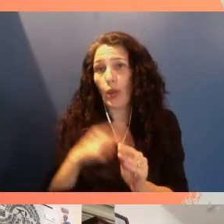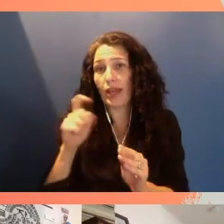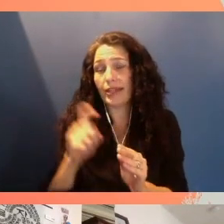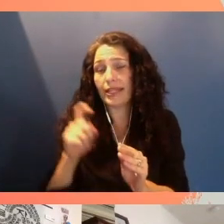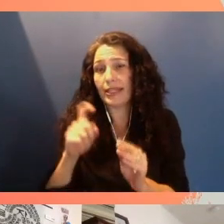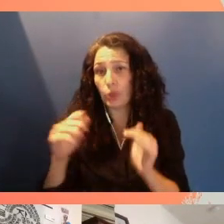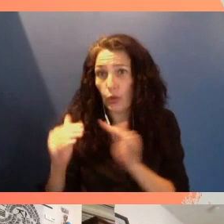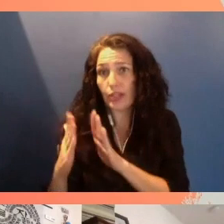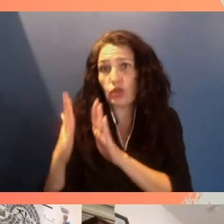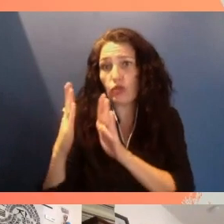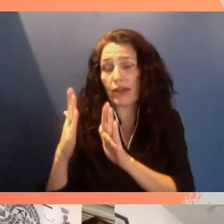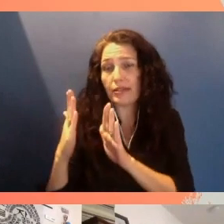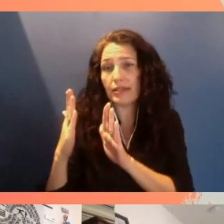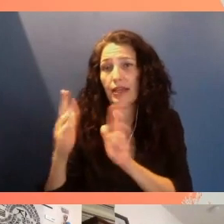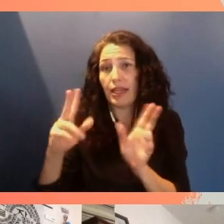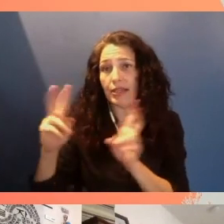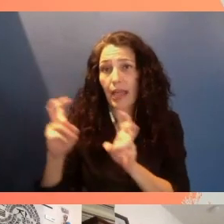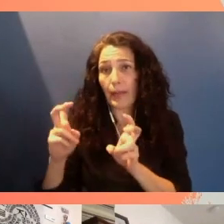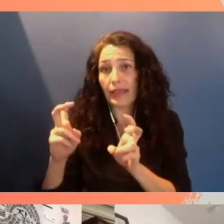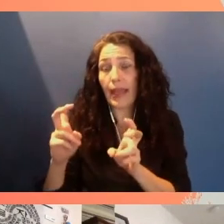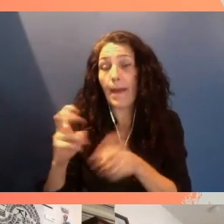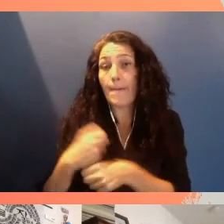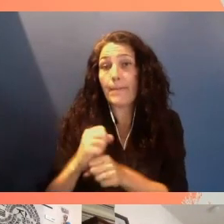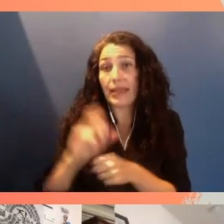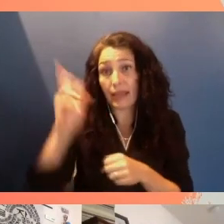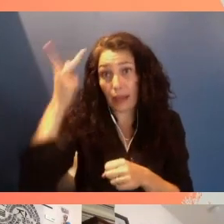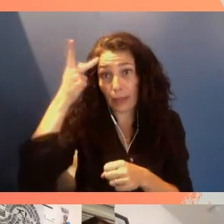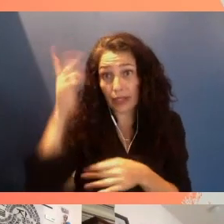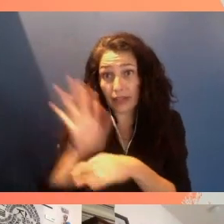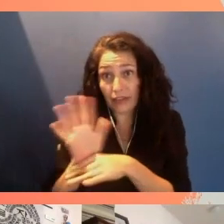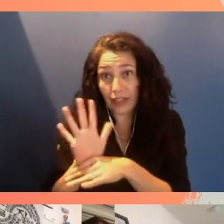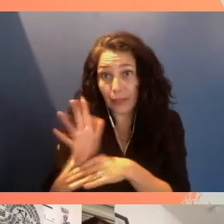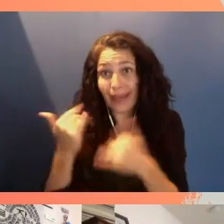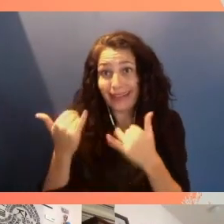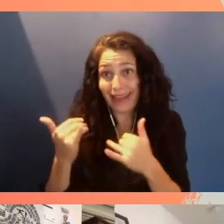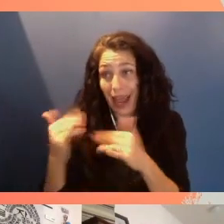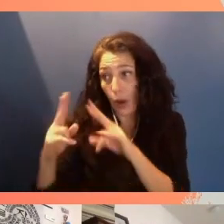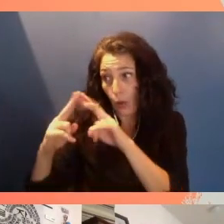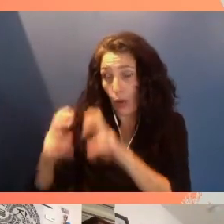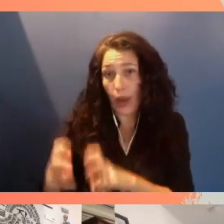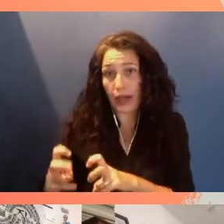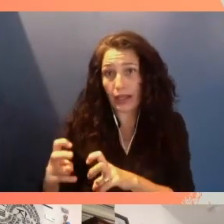that making a political film now looking at it, not from the political frame,